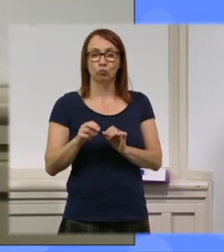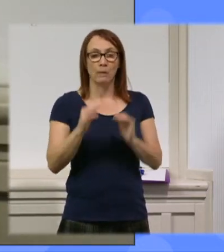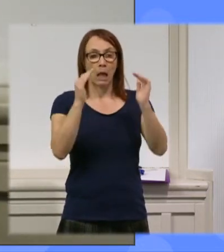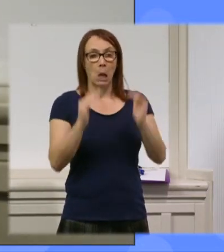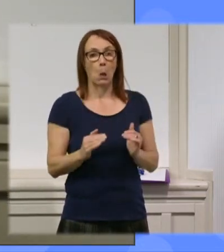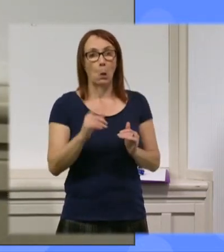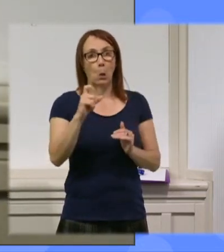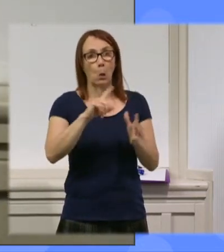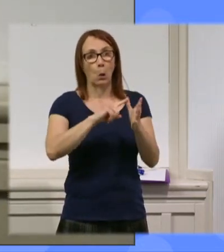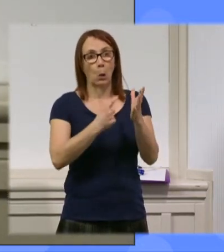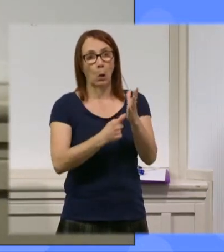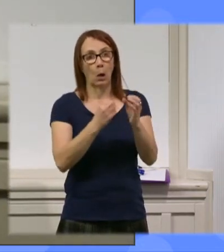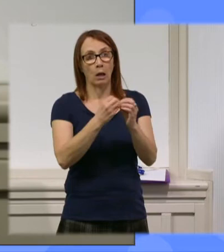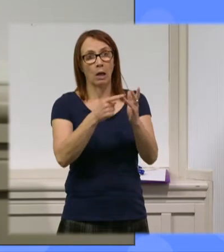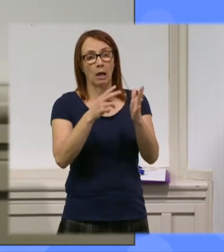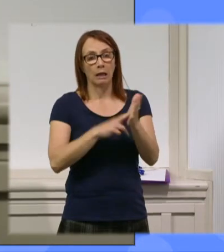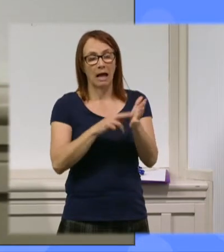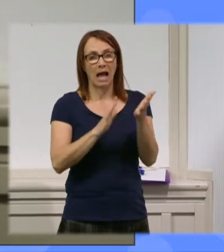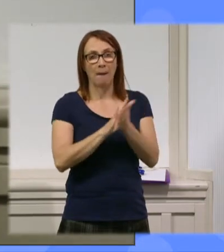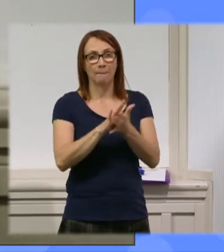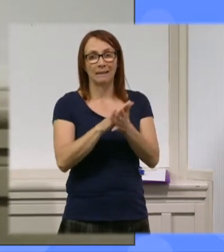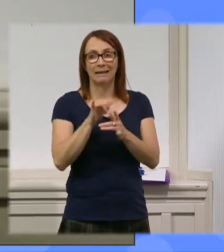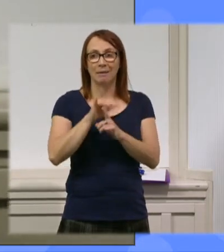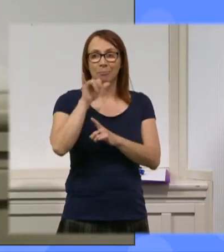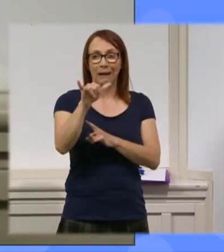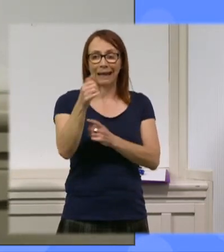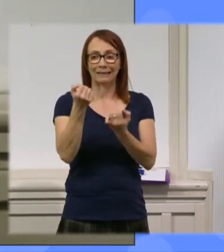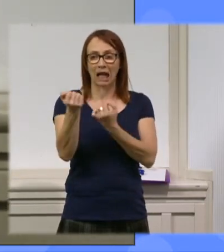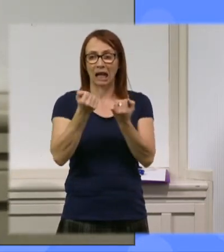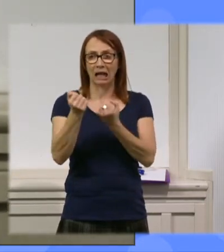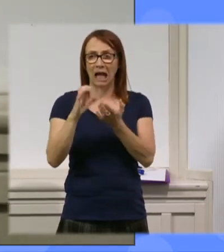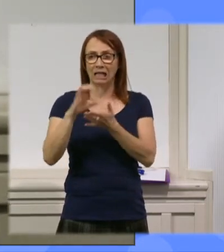stop investing in planes and cars move that money there's tons of money going